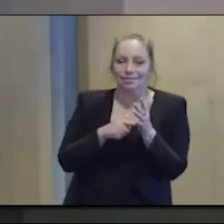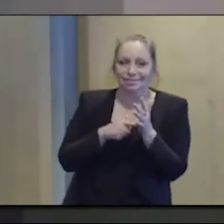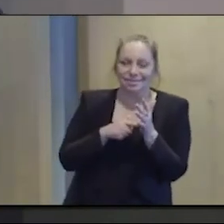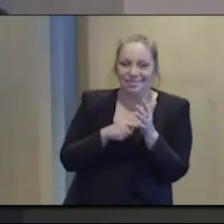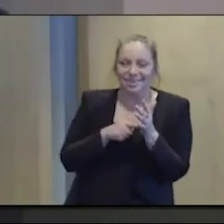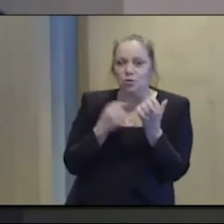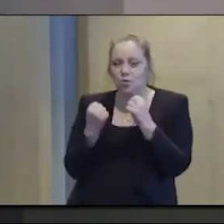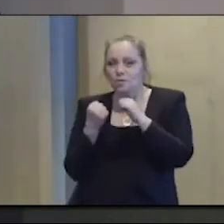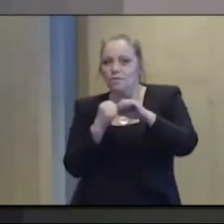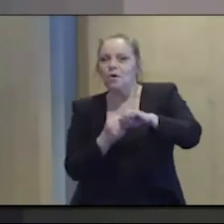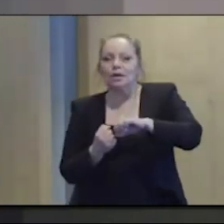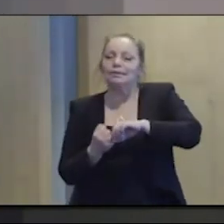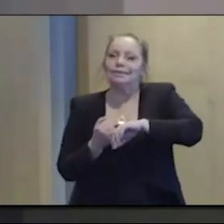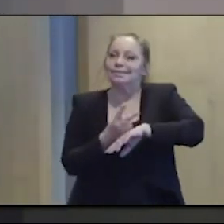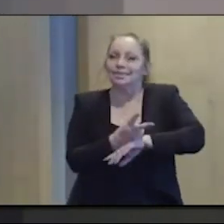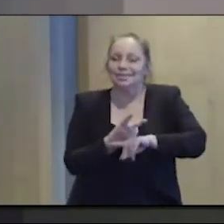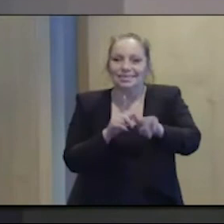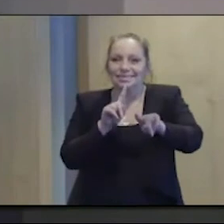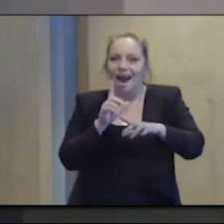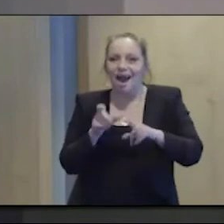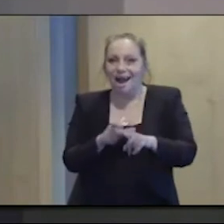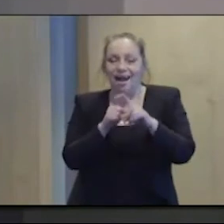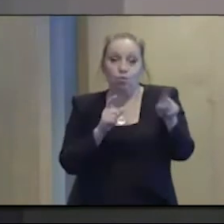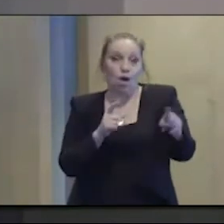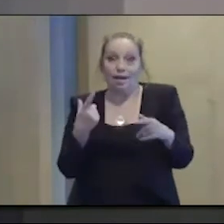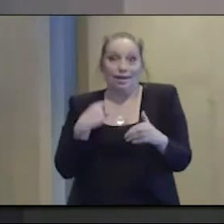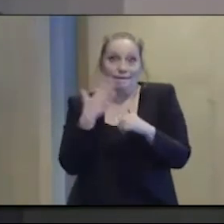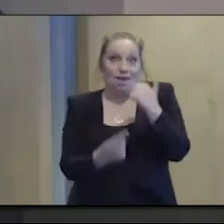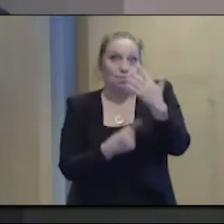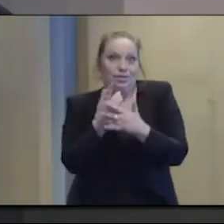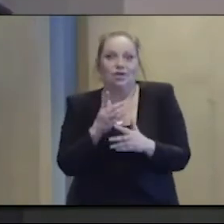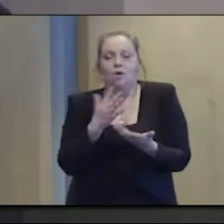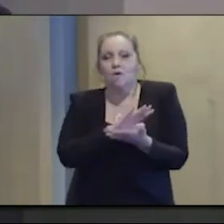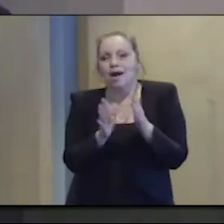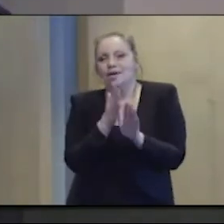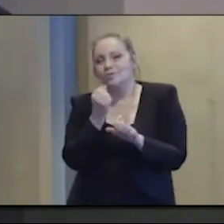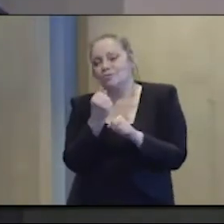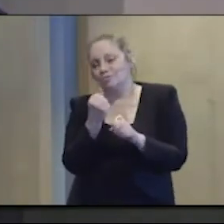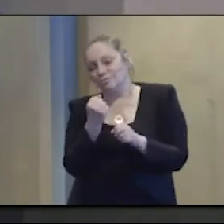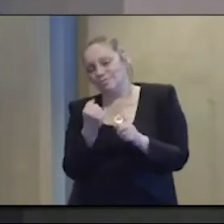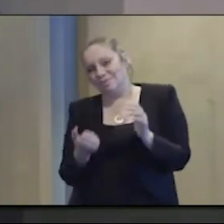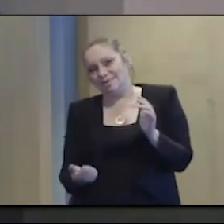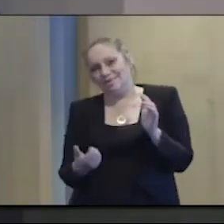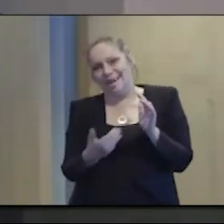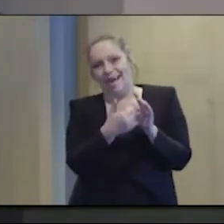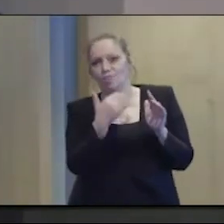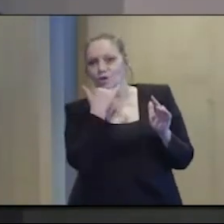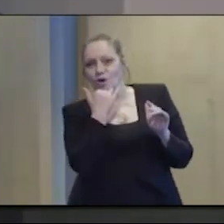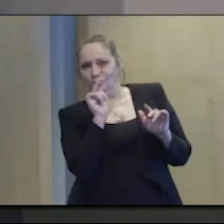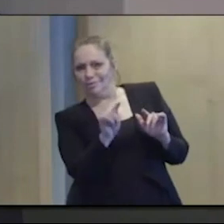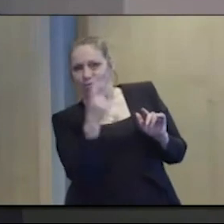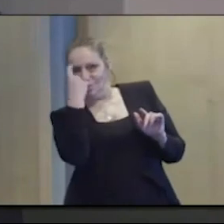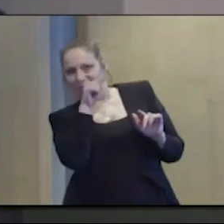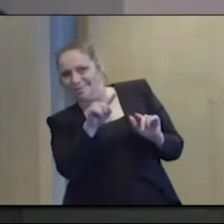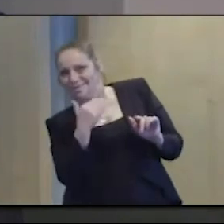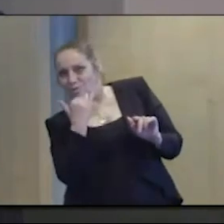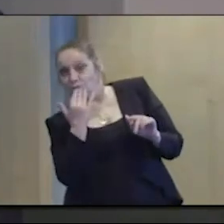event that you avoided because it didn't happen. I guess, and the other issue is that we have in